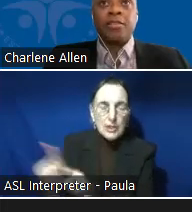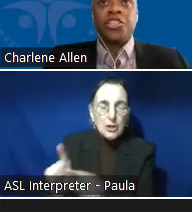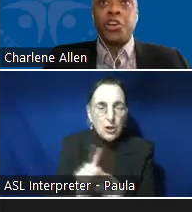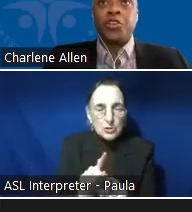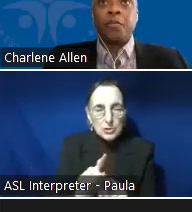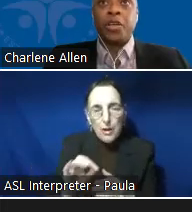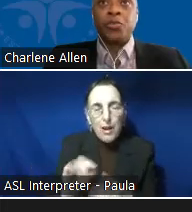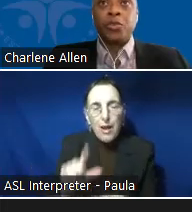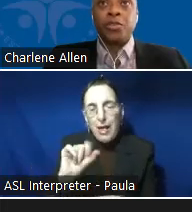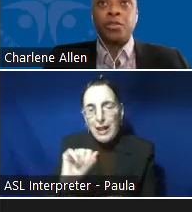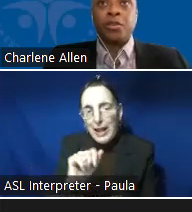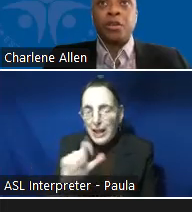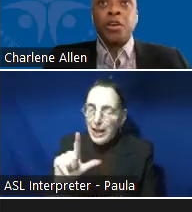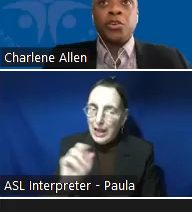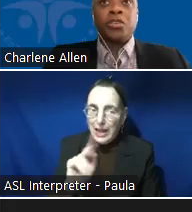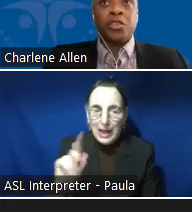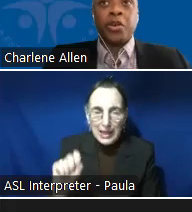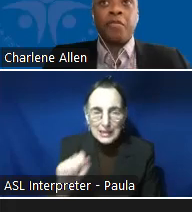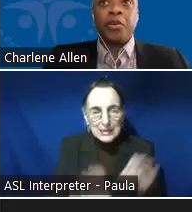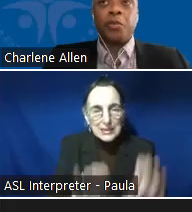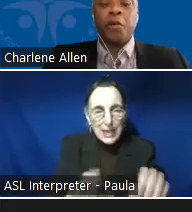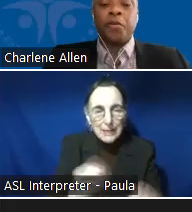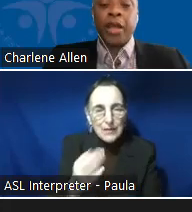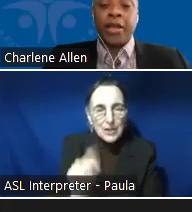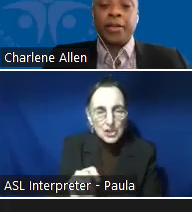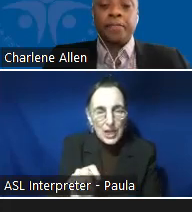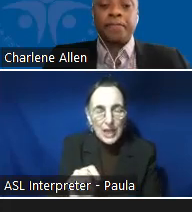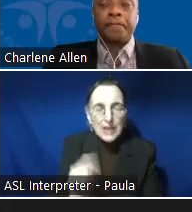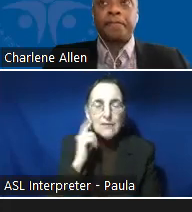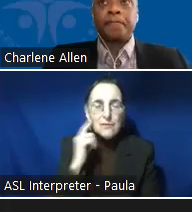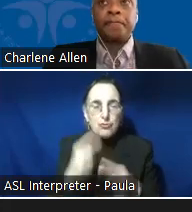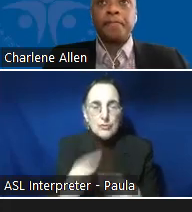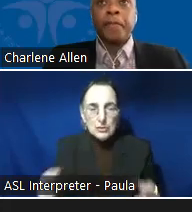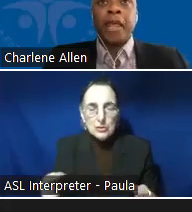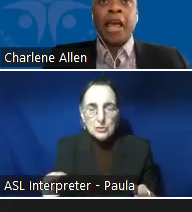to share some resources. Consider having your smart phone handy.